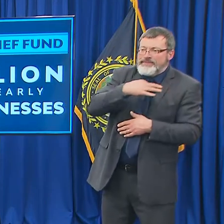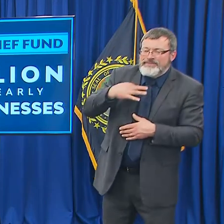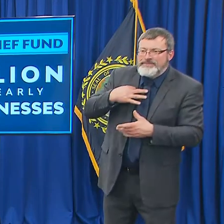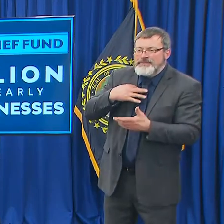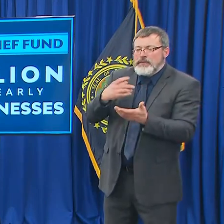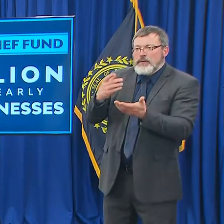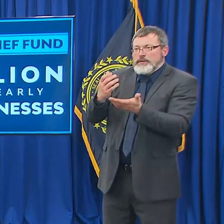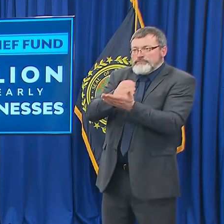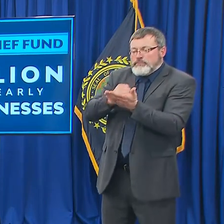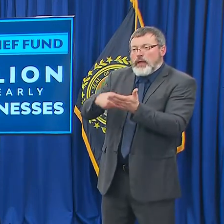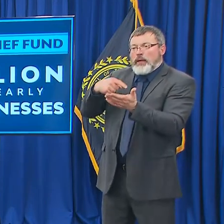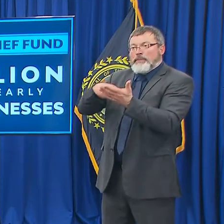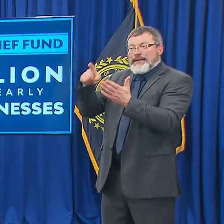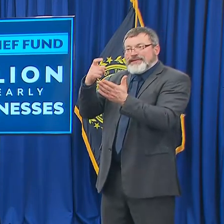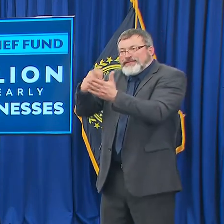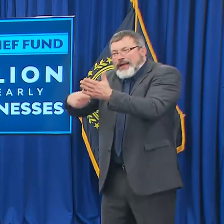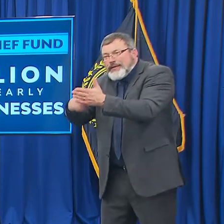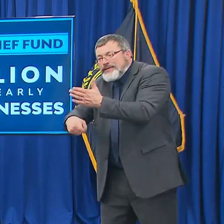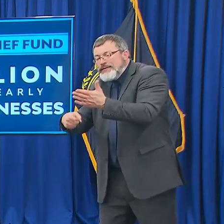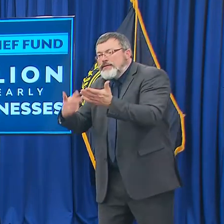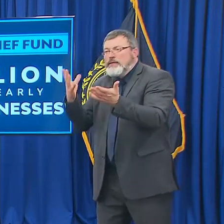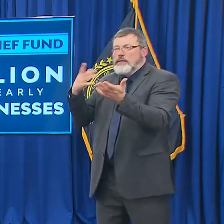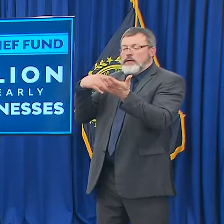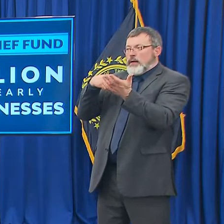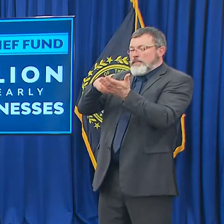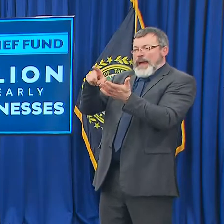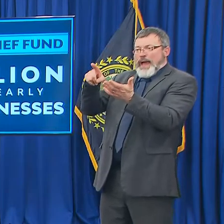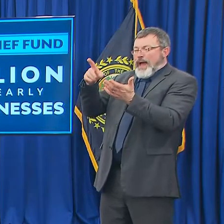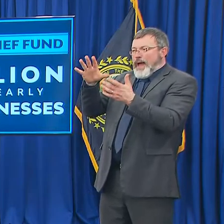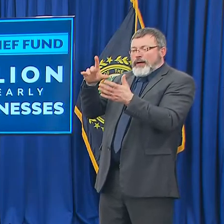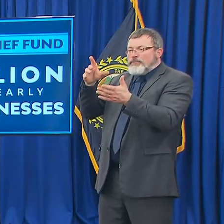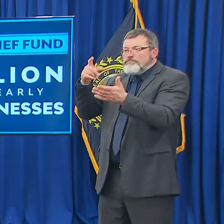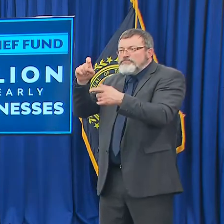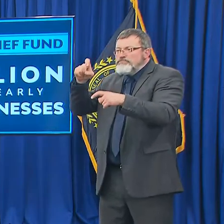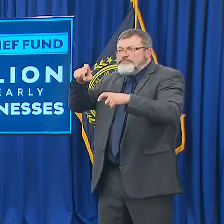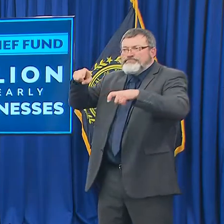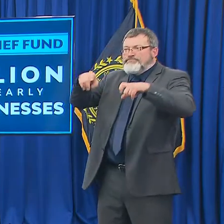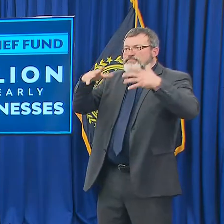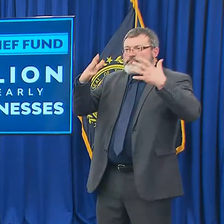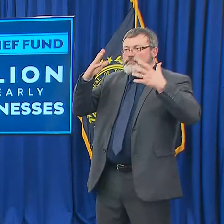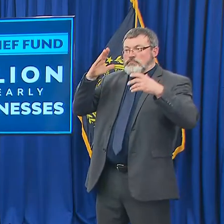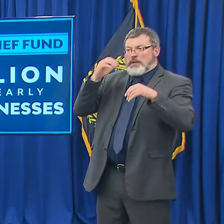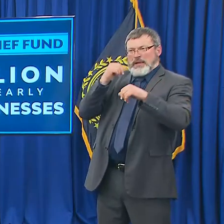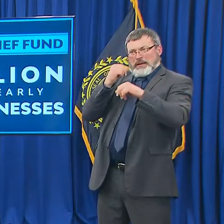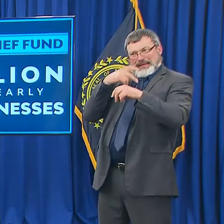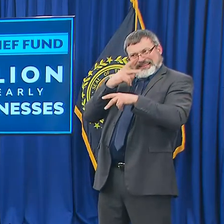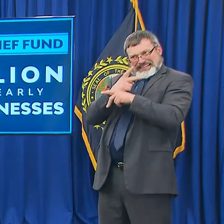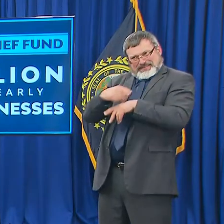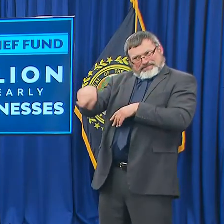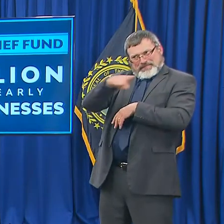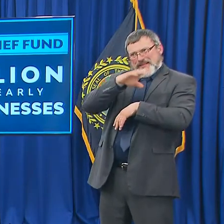and things of that nature and Thanksgiving in the holiday season is upon us. And they aren't necessarily going to be what they usually look like either.